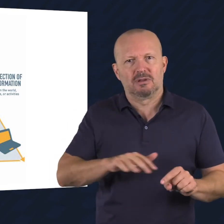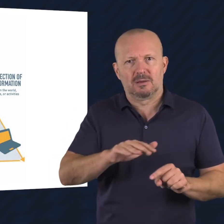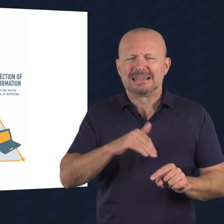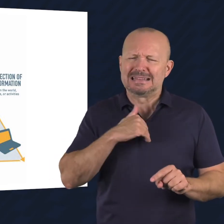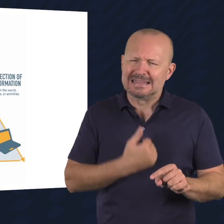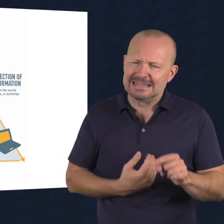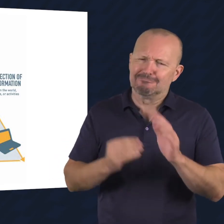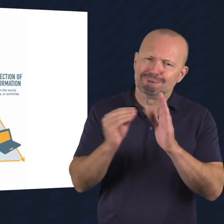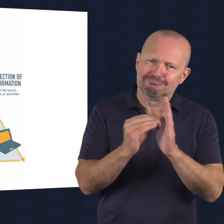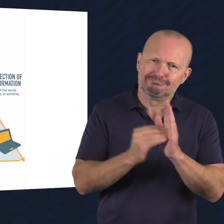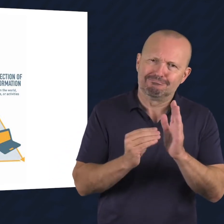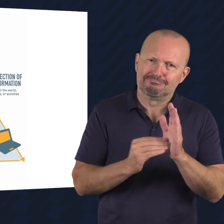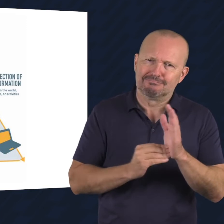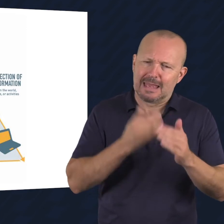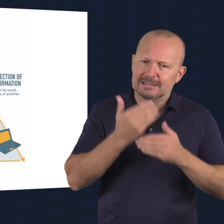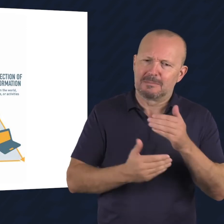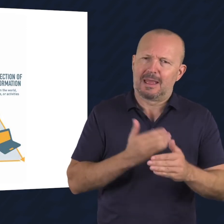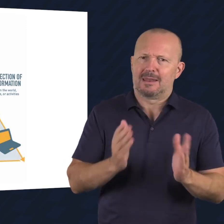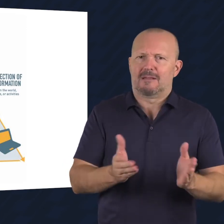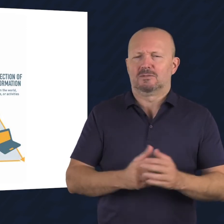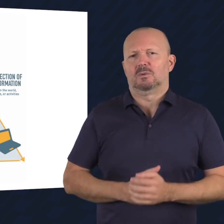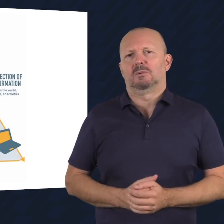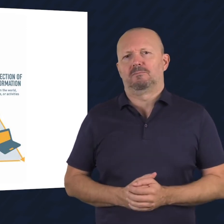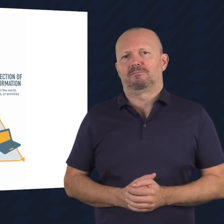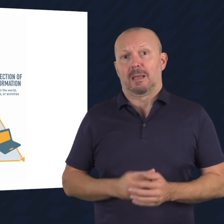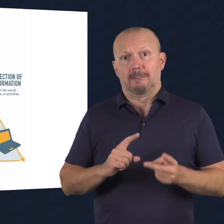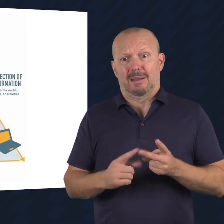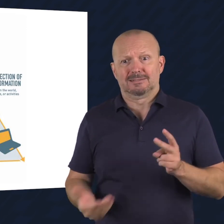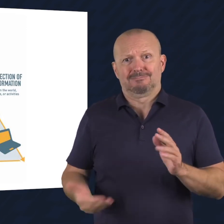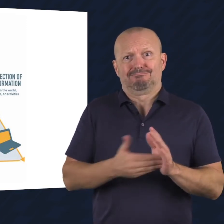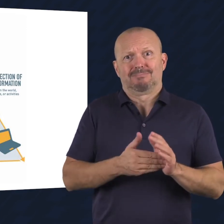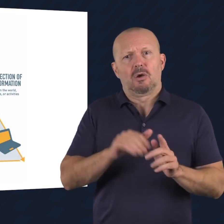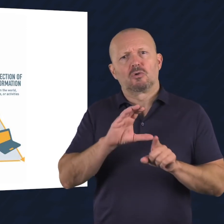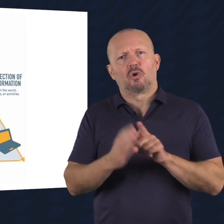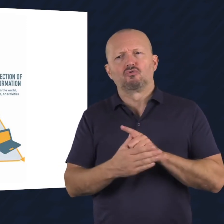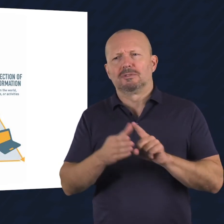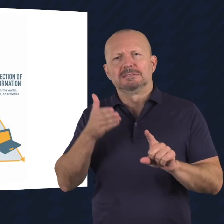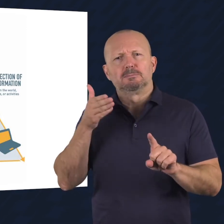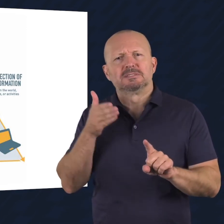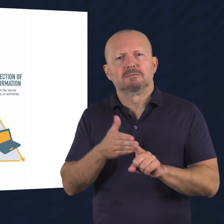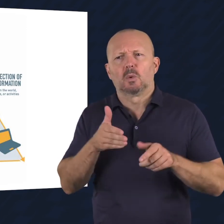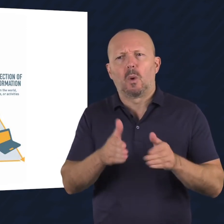both needed to be stated and explained. Add to that the complex layering of culturally